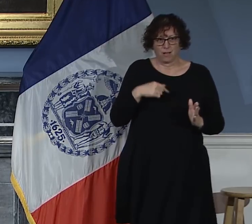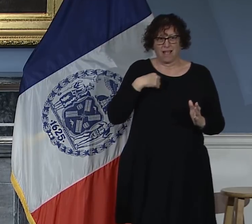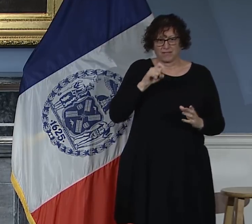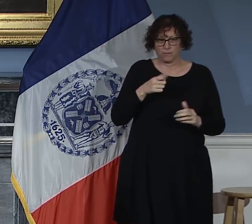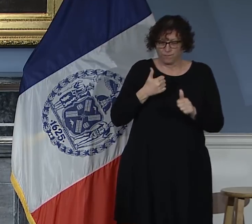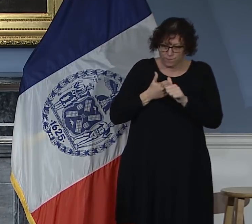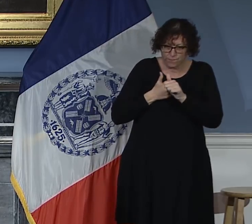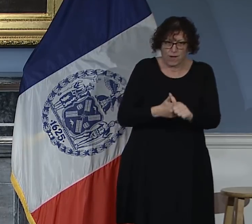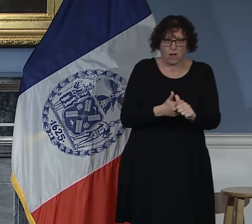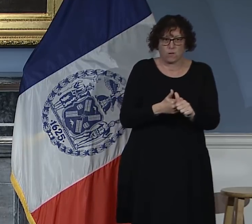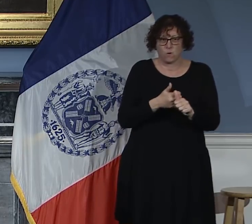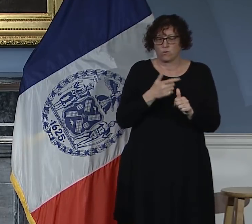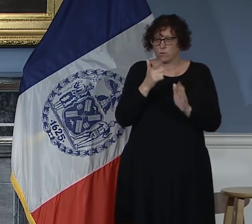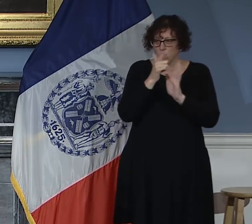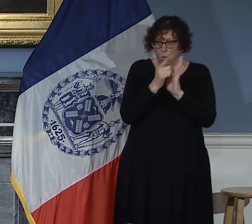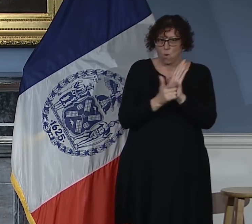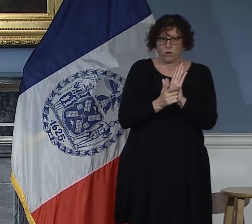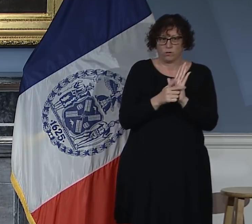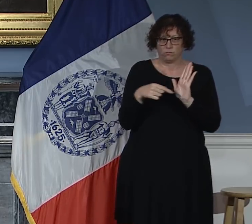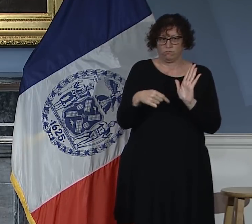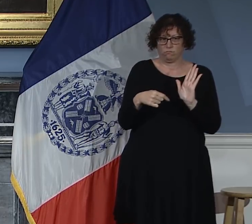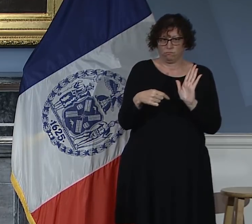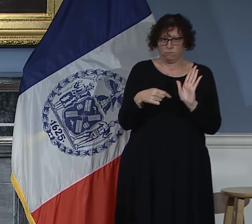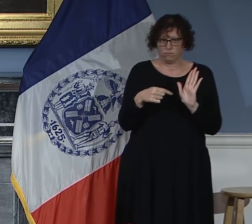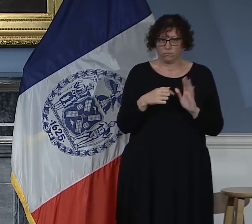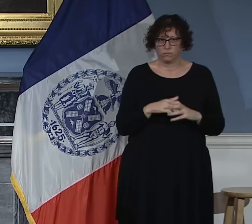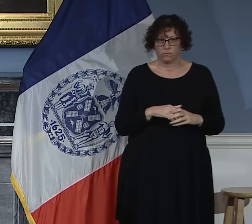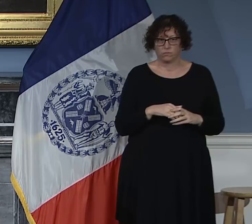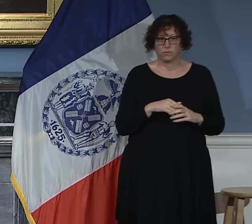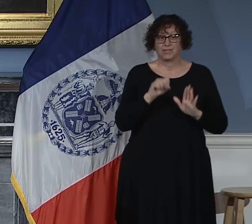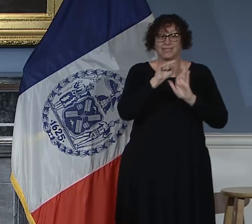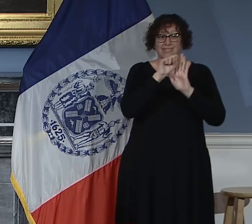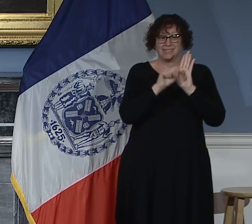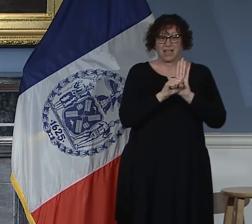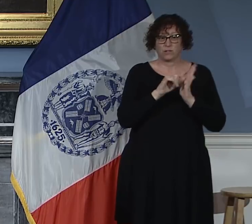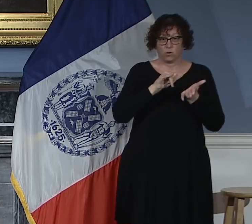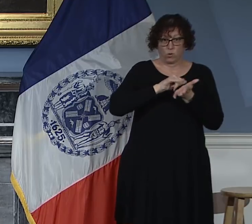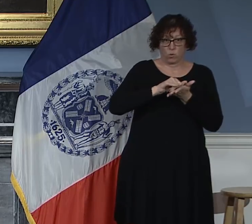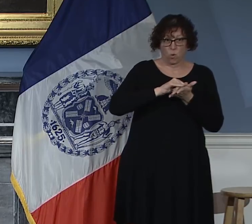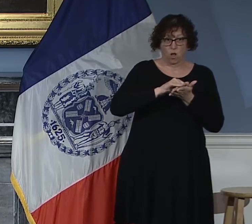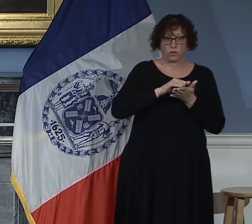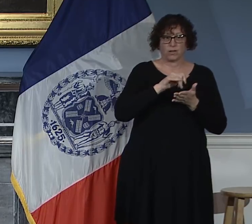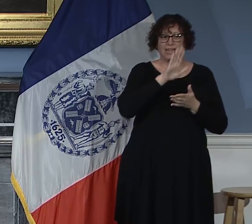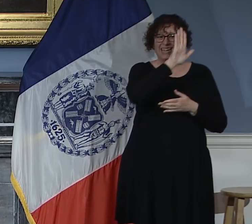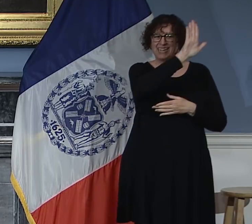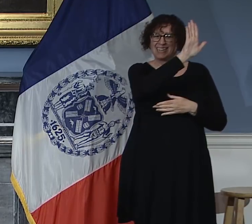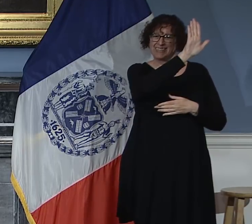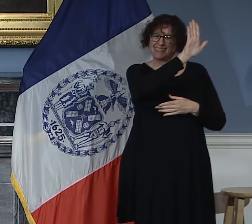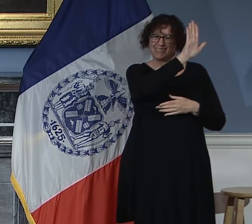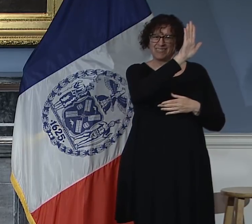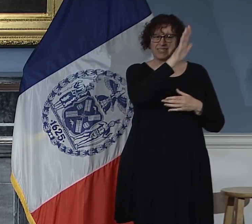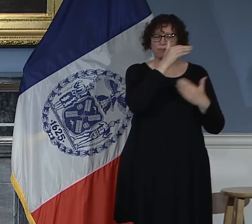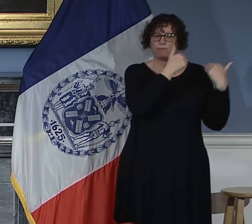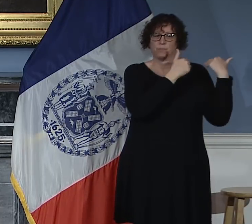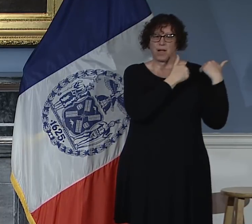PEOPLE. ATHT' STH ERIHTG THING TO DO ACCORDING TO THE LAW. WE WILL BE COODIRNTIANGIT WH THE STATE OF NEW YORK. THE STATE OF NEW